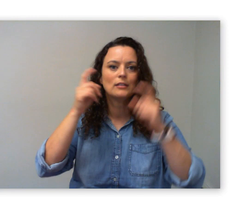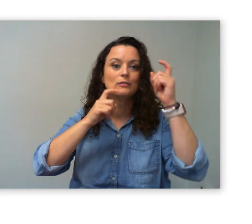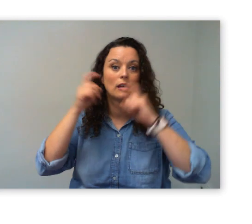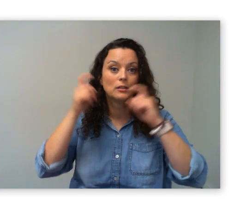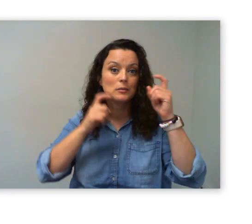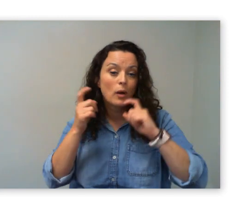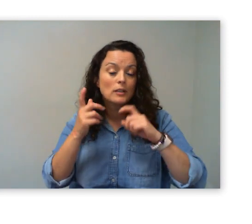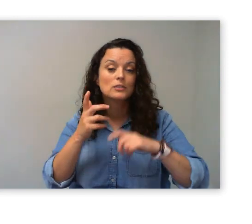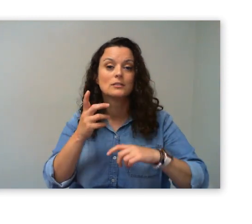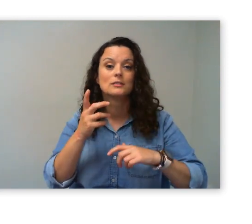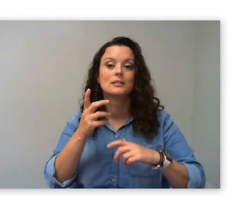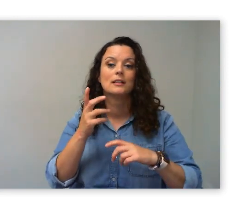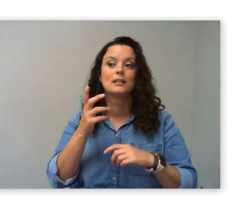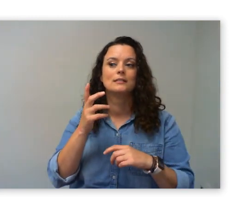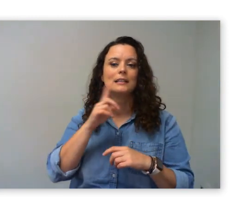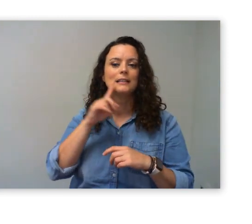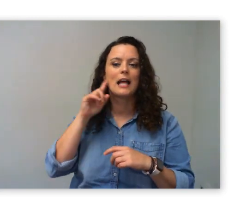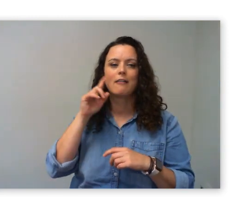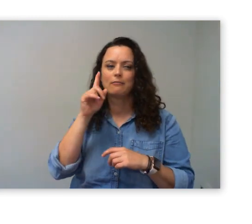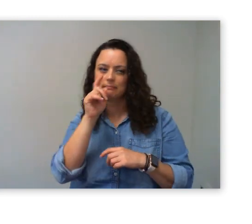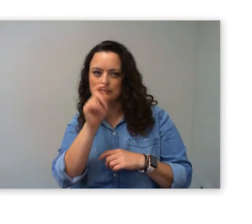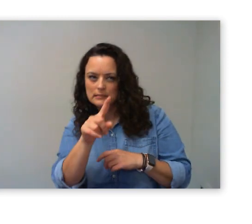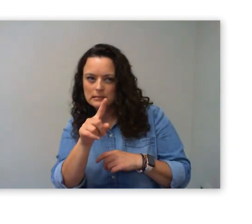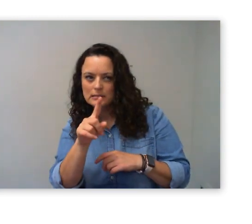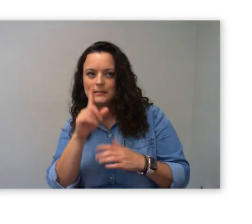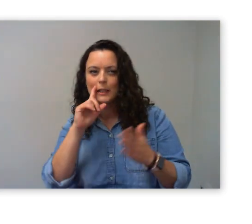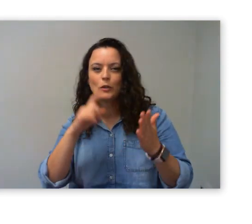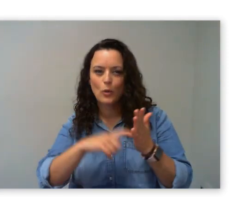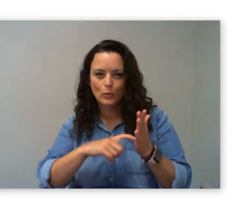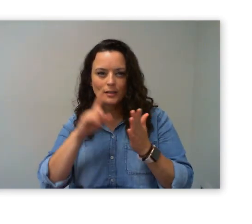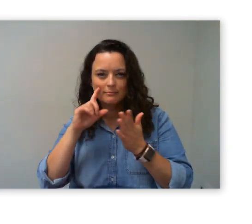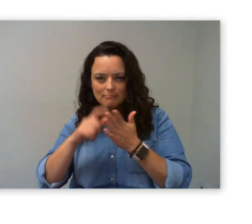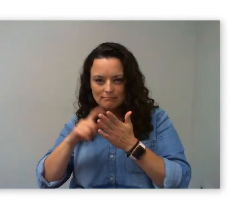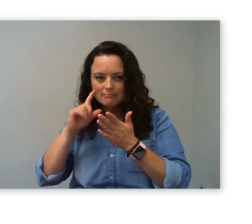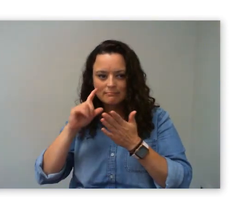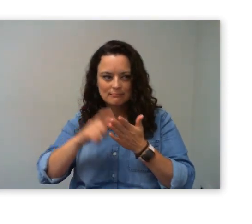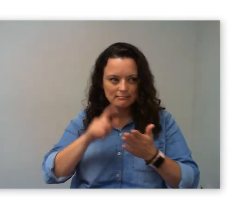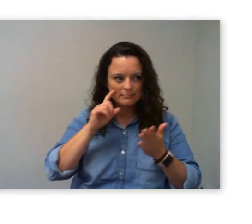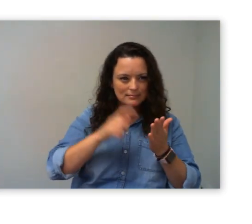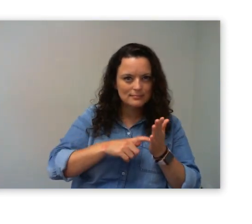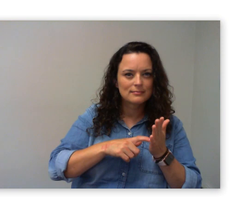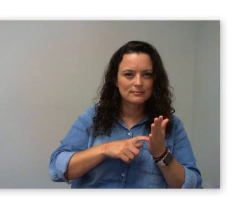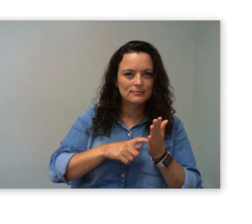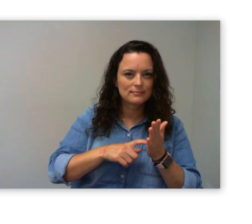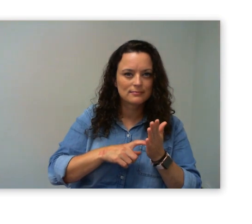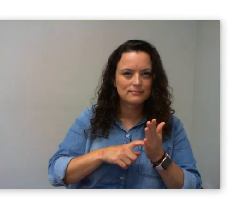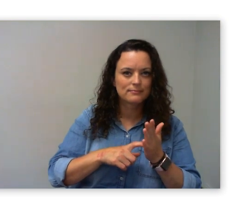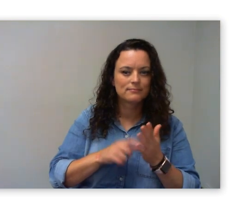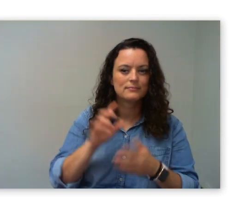deaf people key into that and they notice um all of that that's part of the message